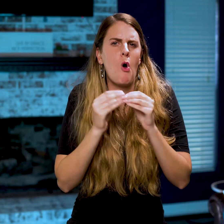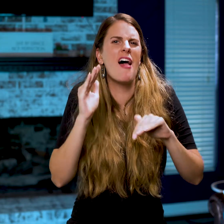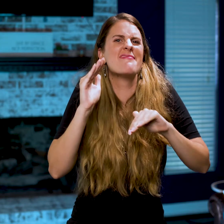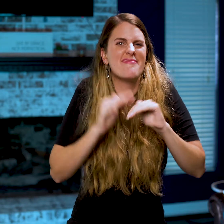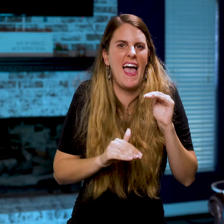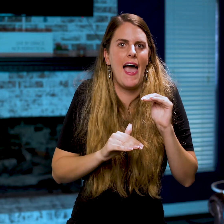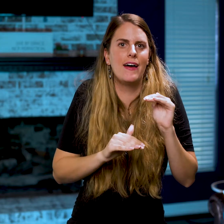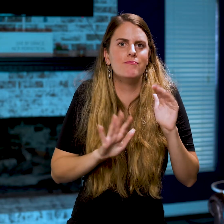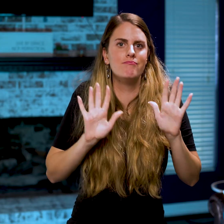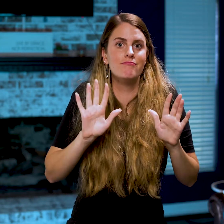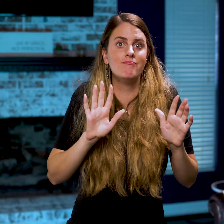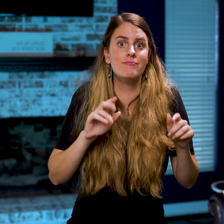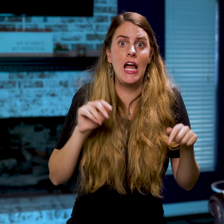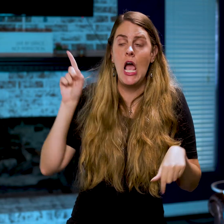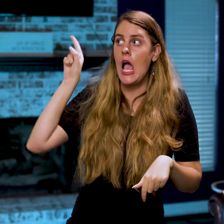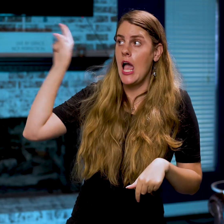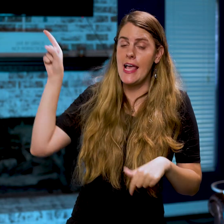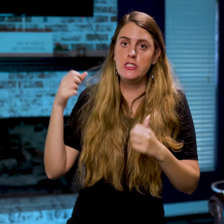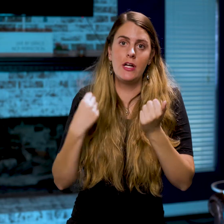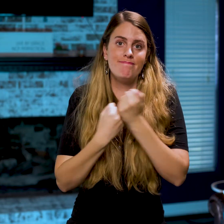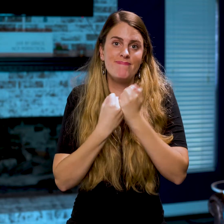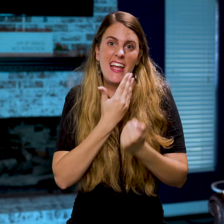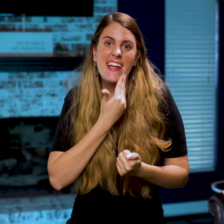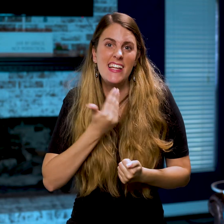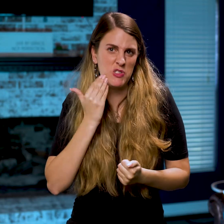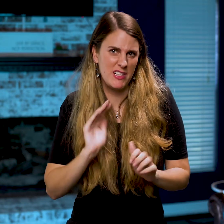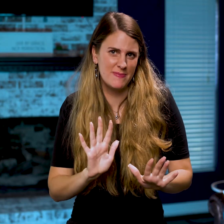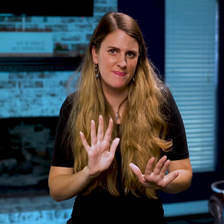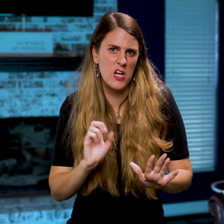that He’s on Israel’s side.